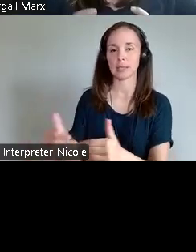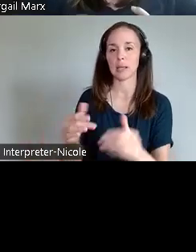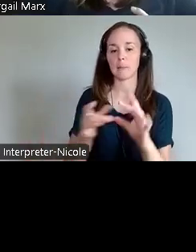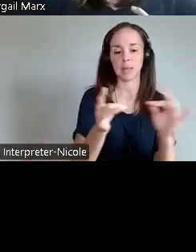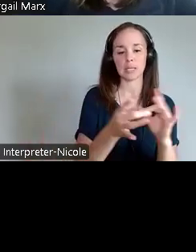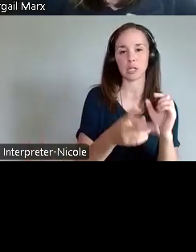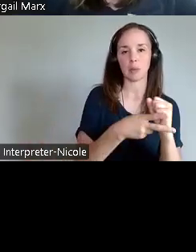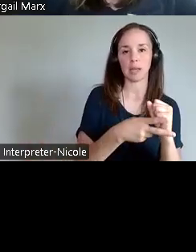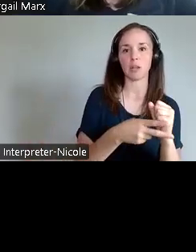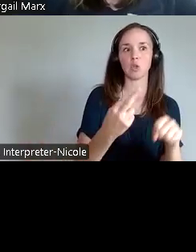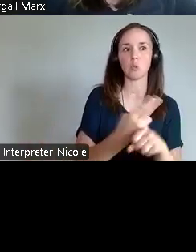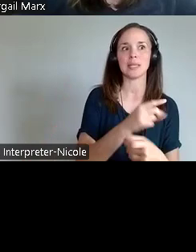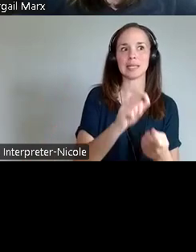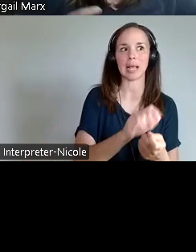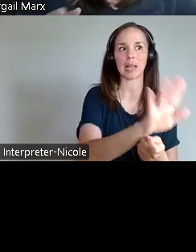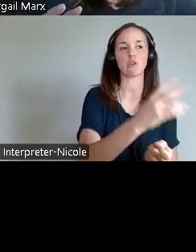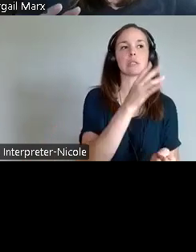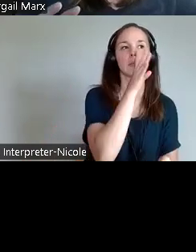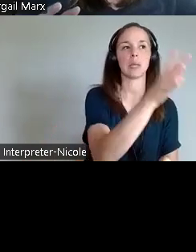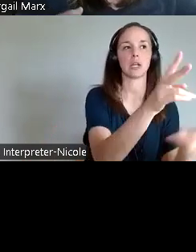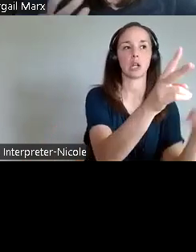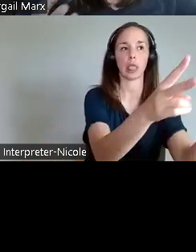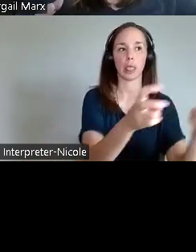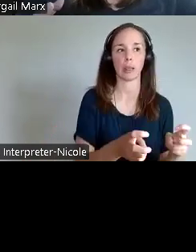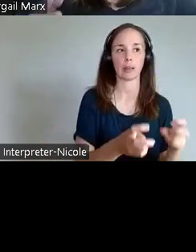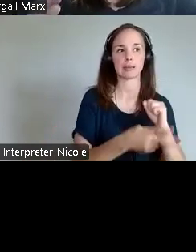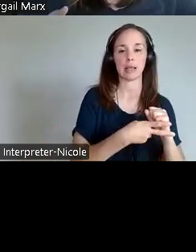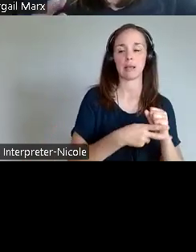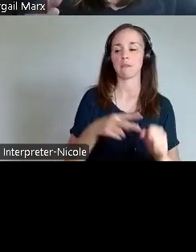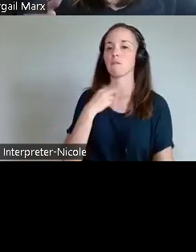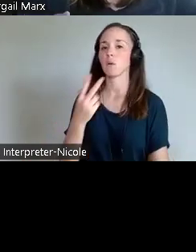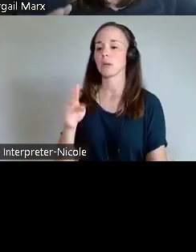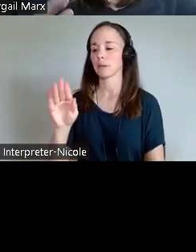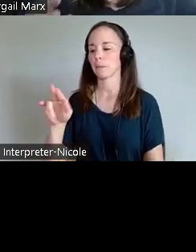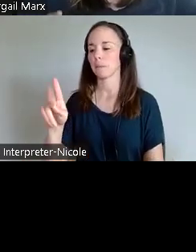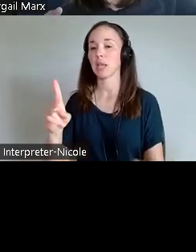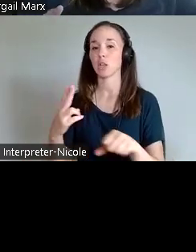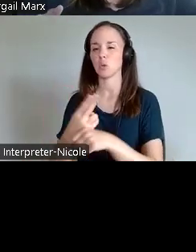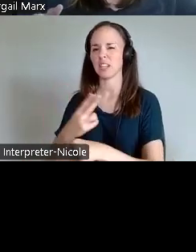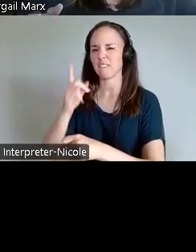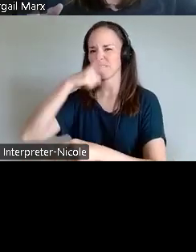replicas of their speech, and voice banking is training a synthesized voice to sound like them.